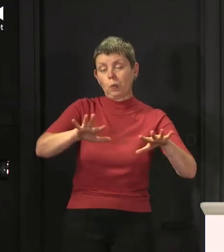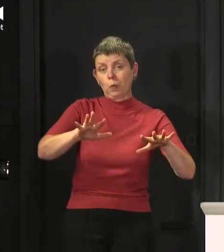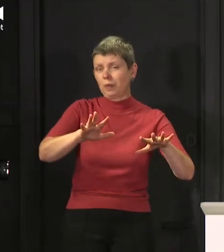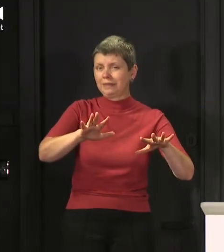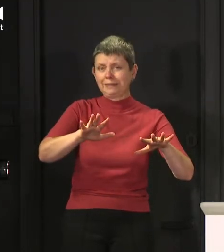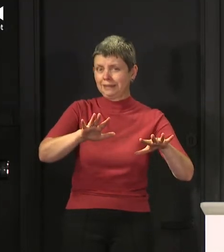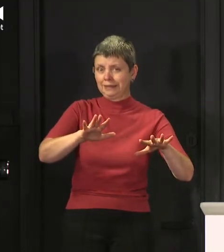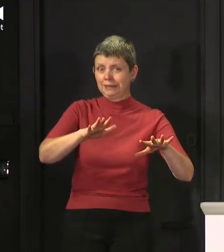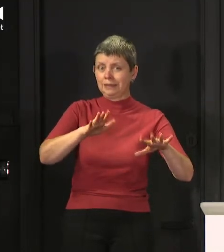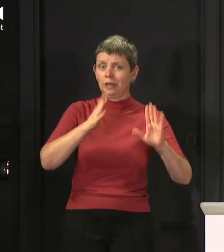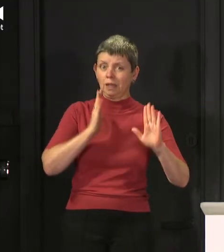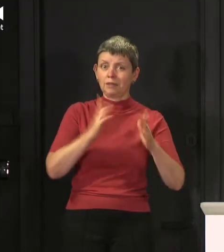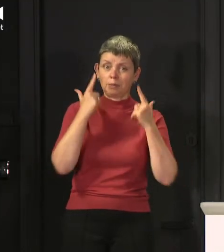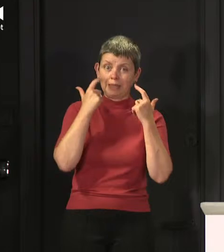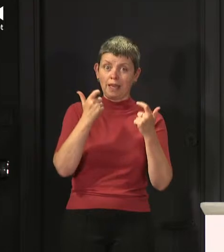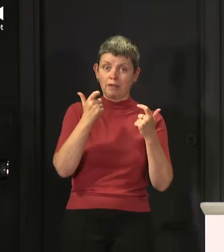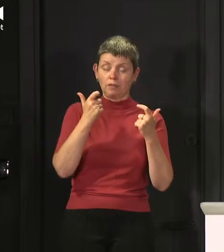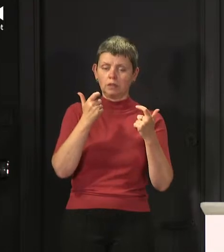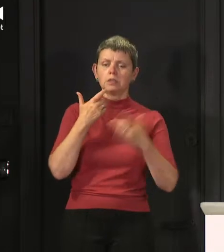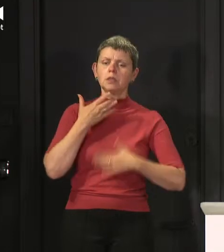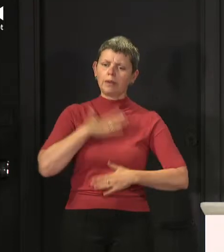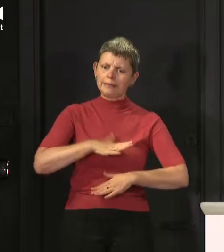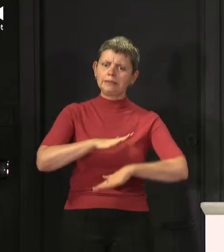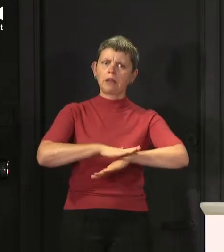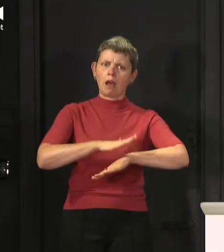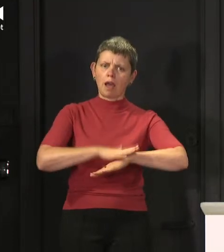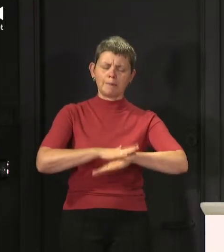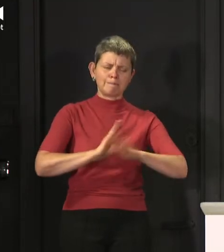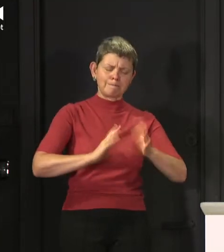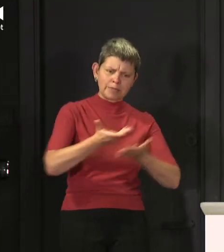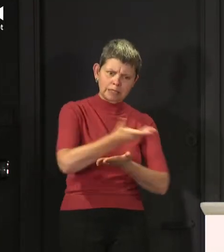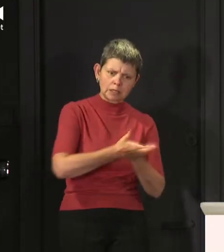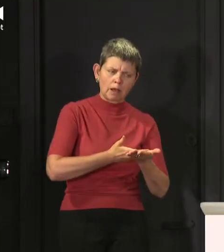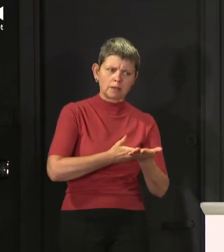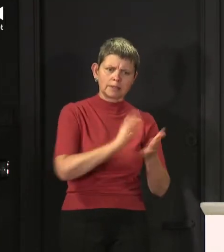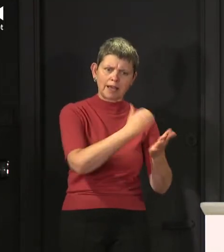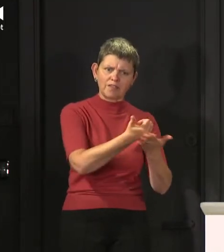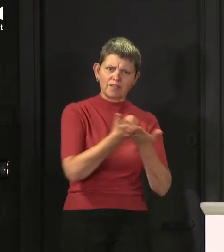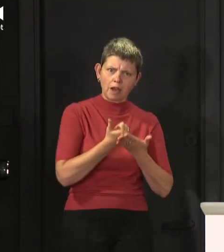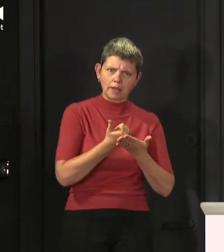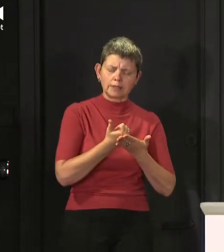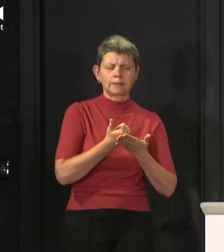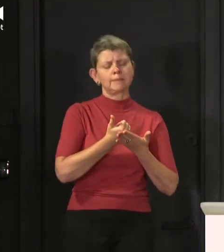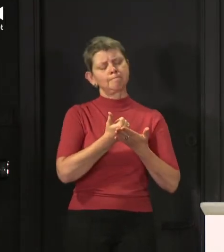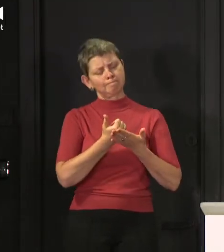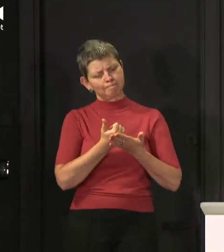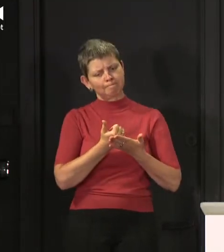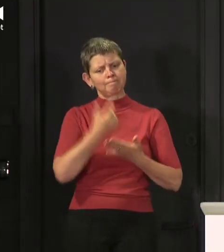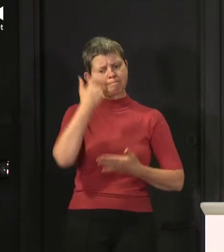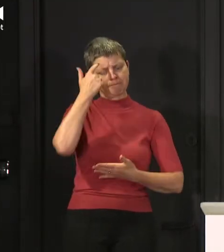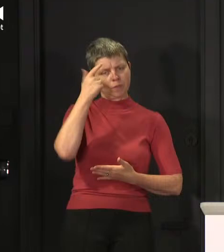take decisions properly, carefully, rationally and recognising whatever decisions we take,